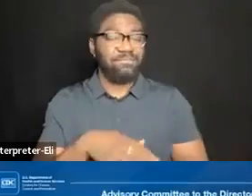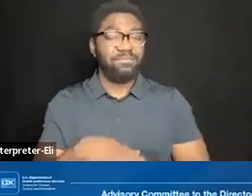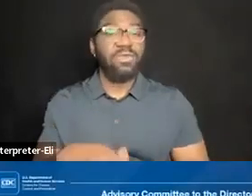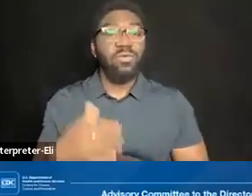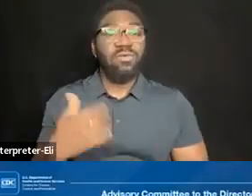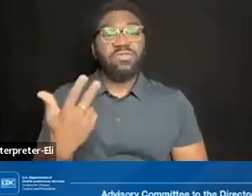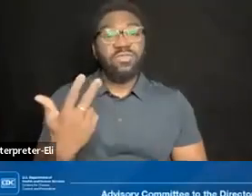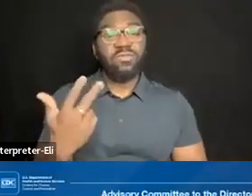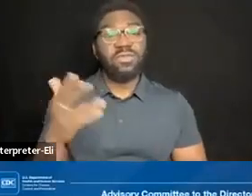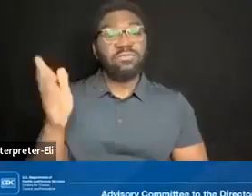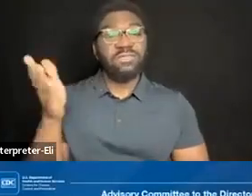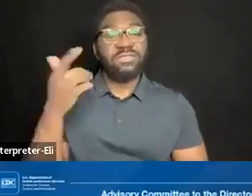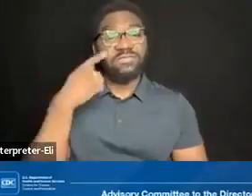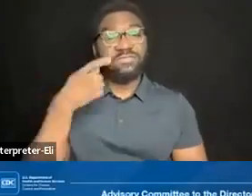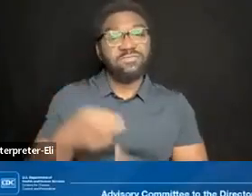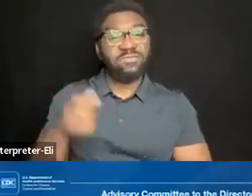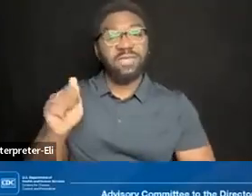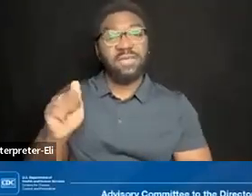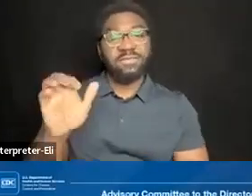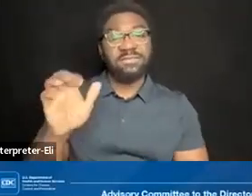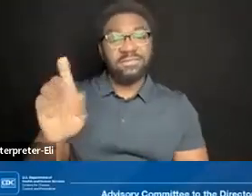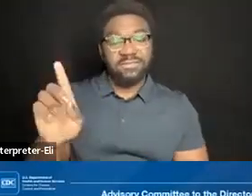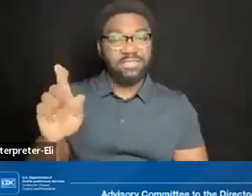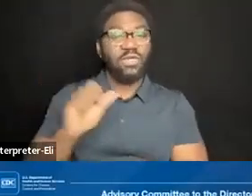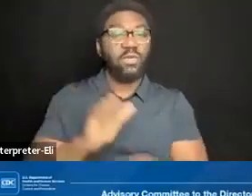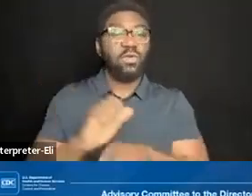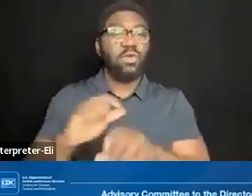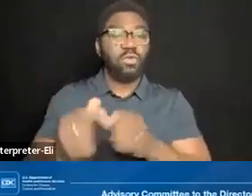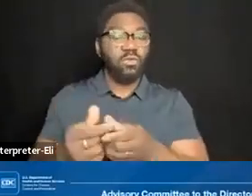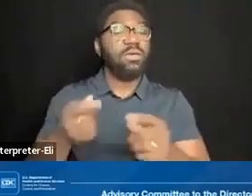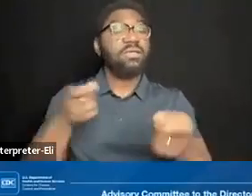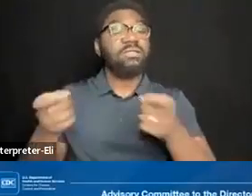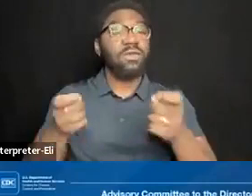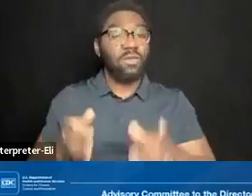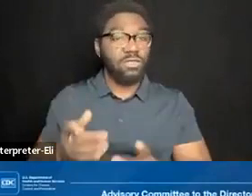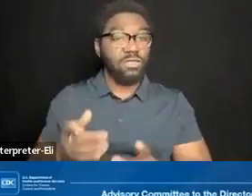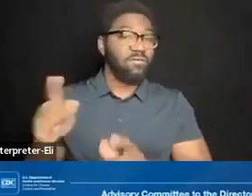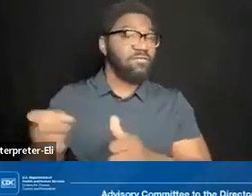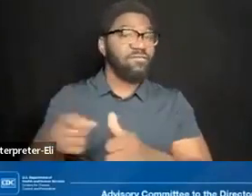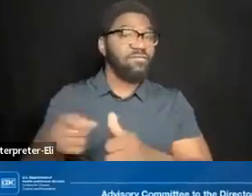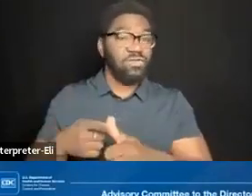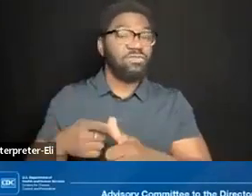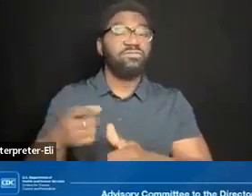First up after the director will be a report from our data and surveillance workgroup. And then later in the meeting,